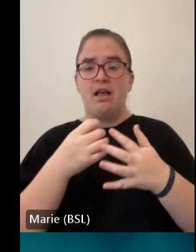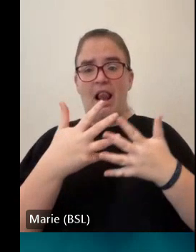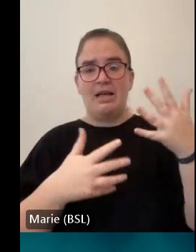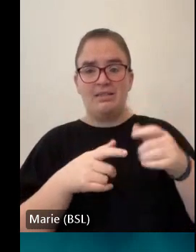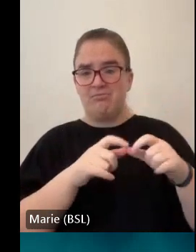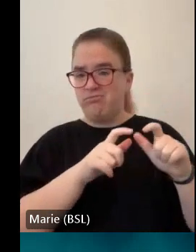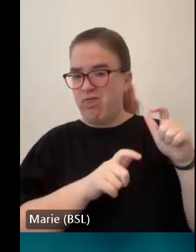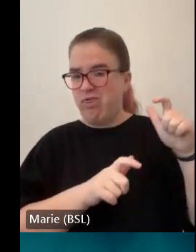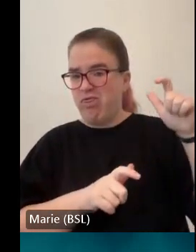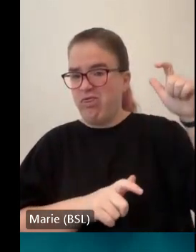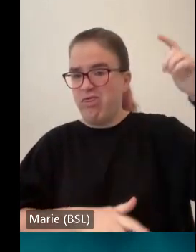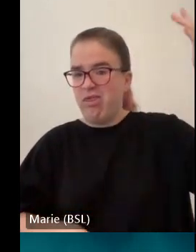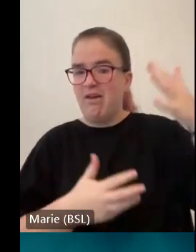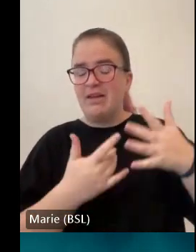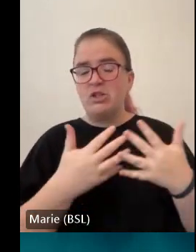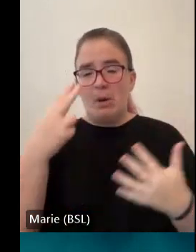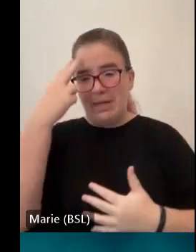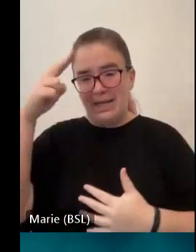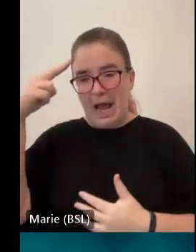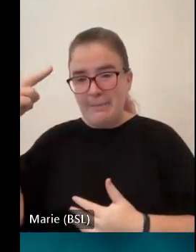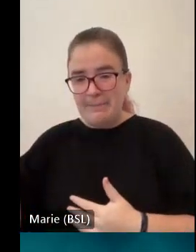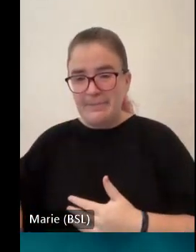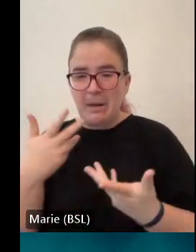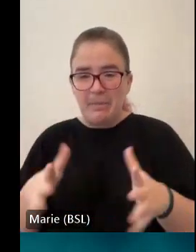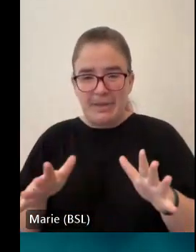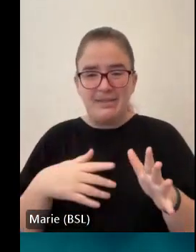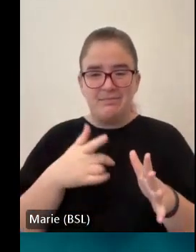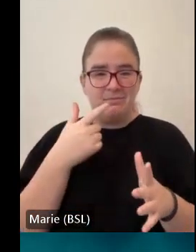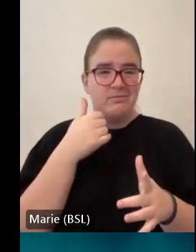We see a huge amount and one of the things just there at the top